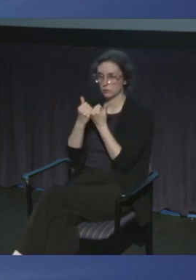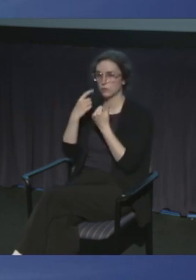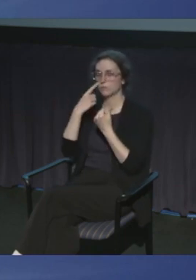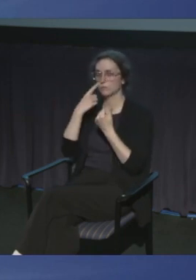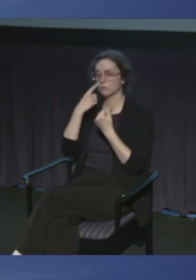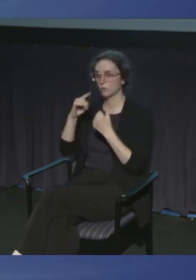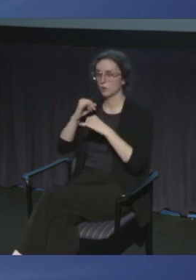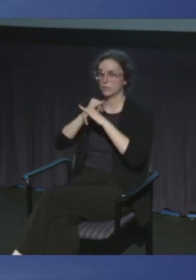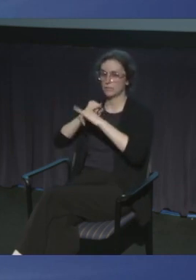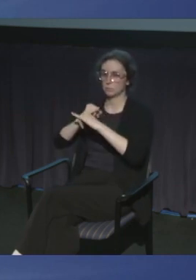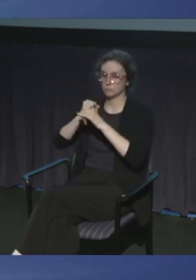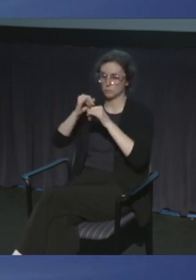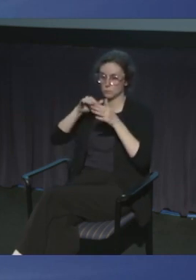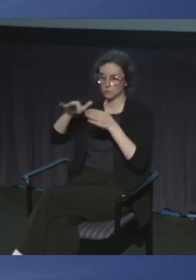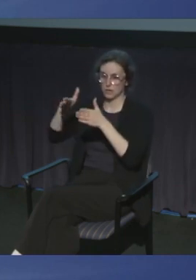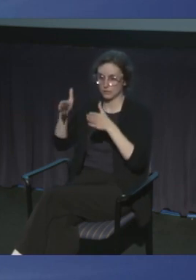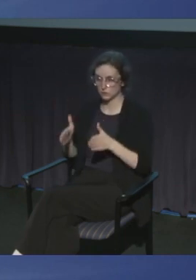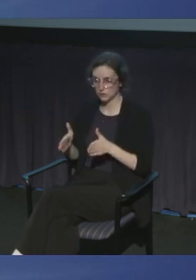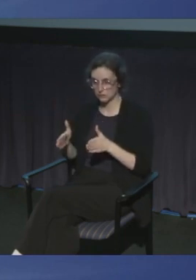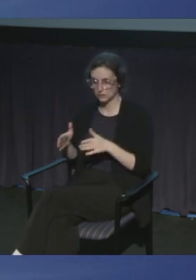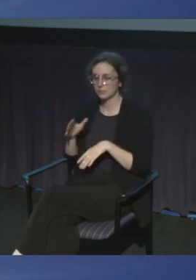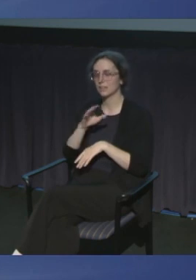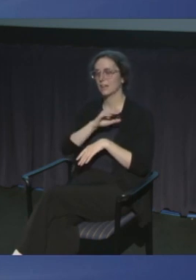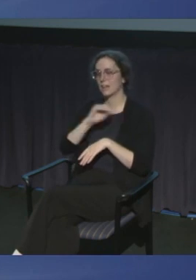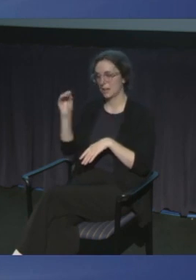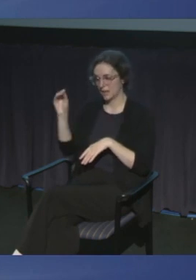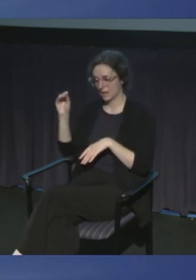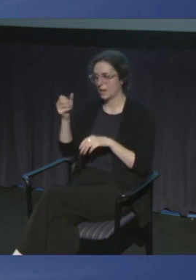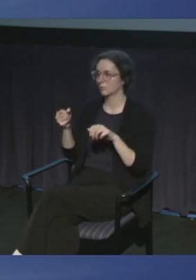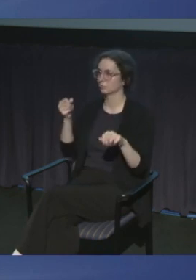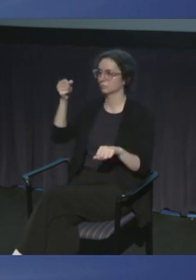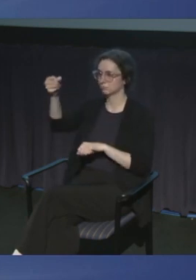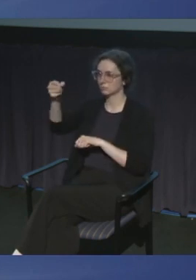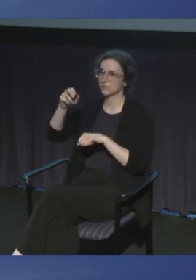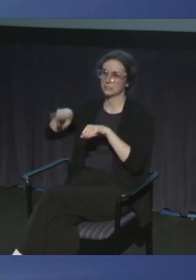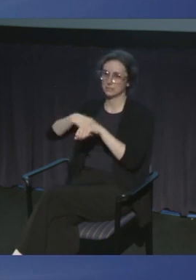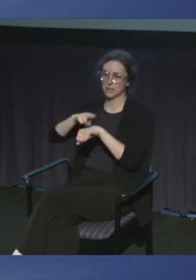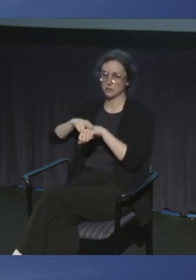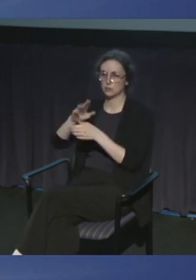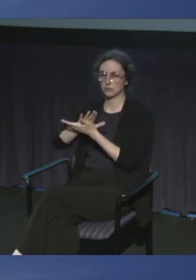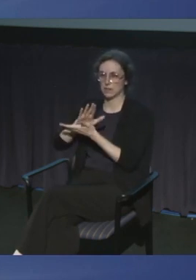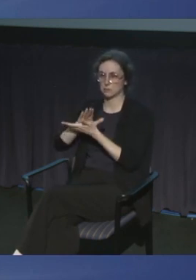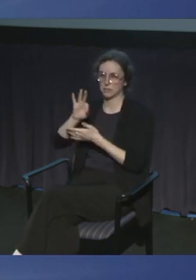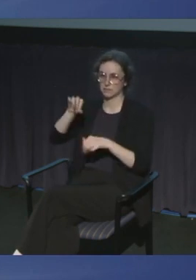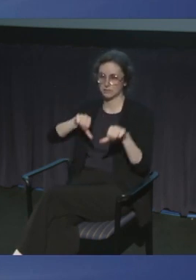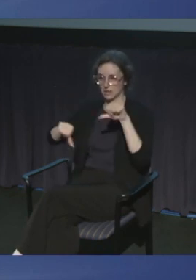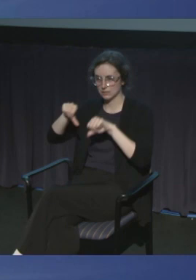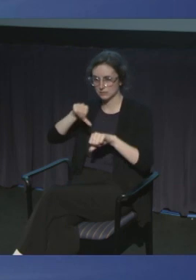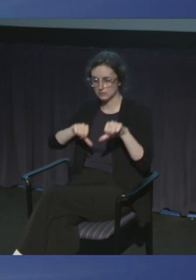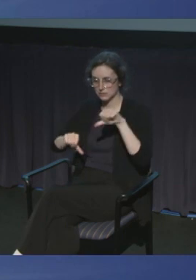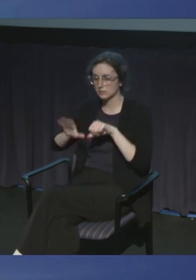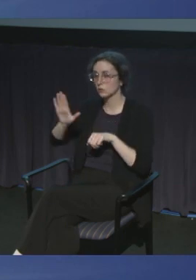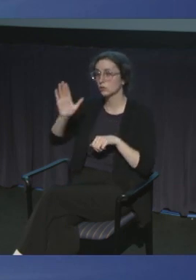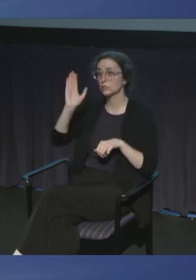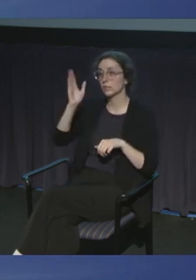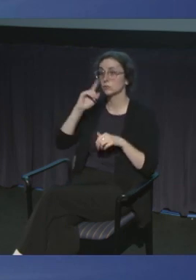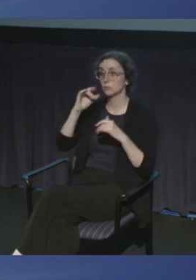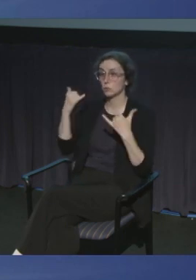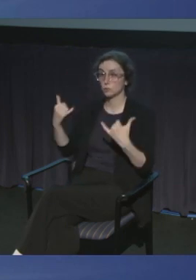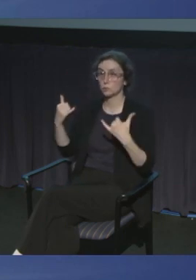ASSOCIATION OF IMMUNOLOGISTS.